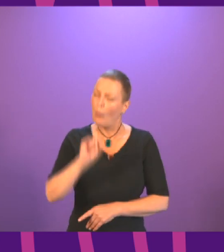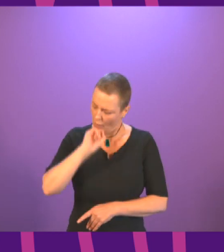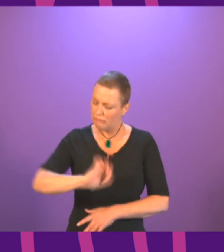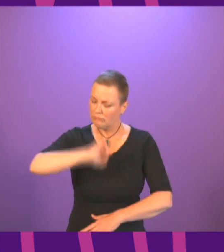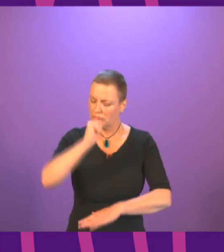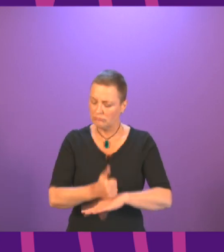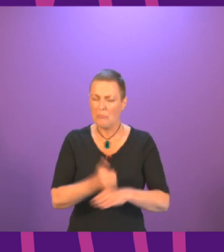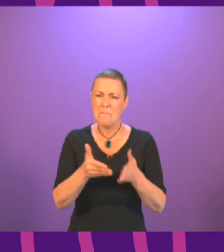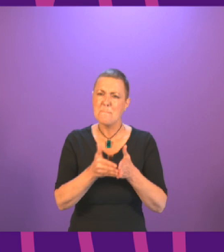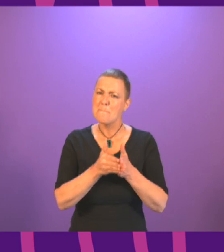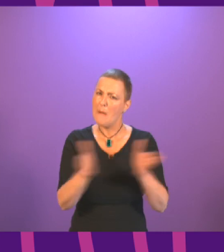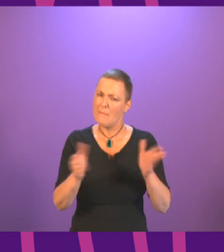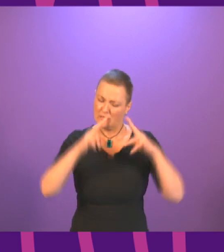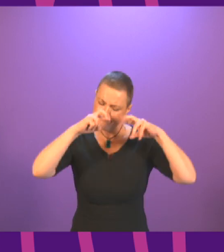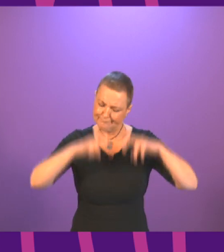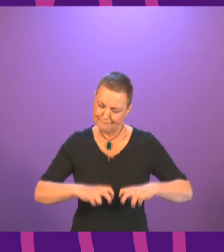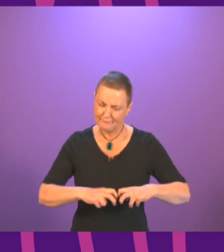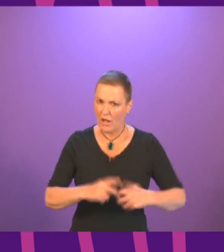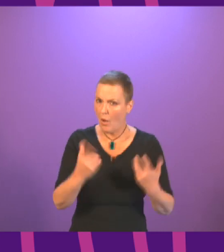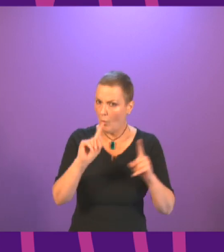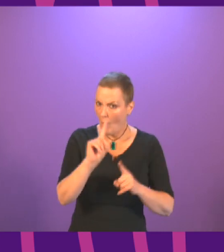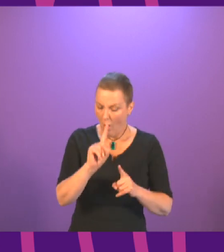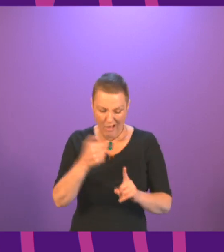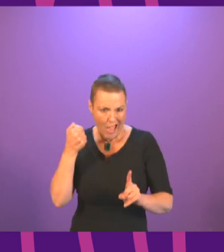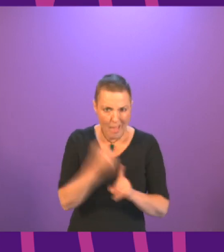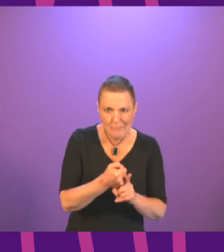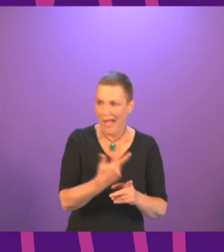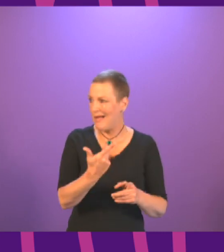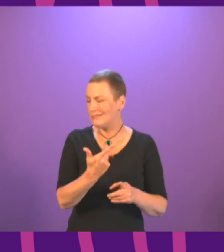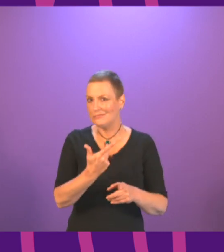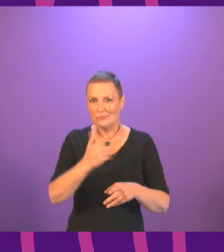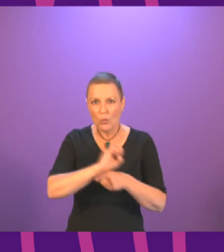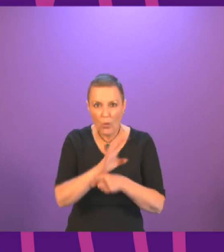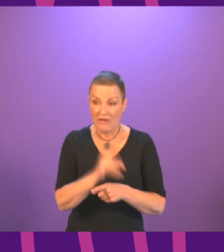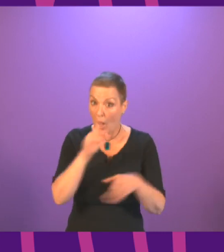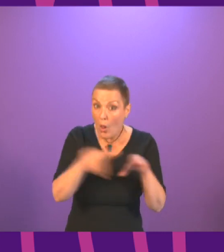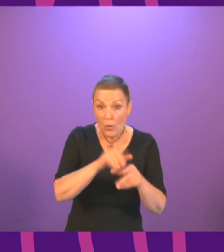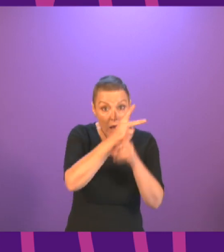a public inquiry into all aspects of the response to and impact of Covid, including care homes.